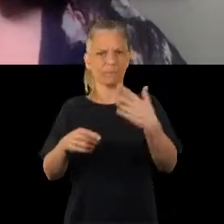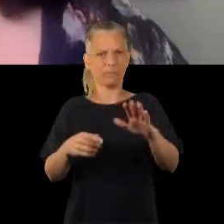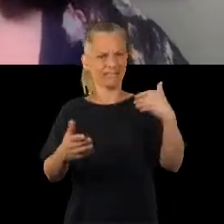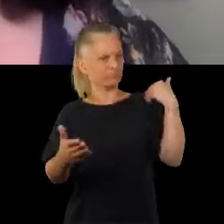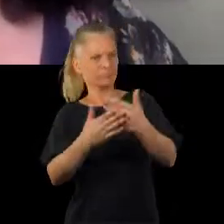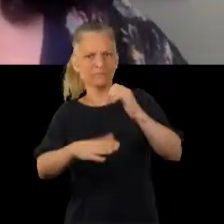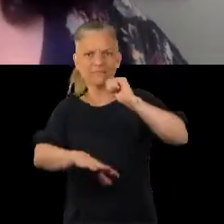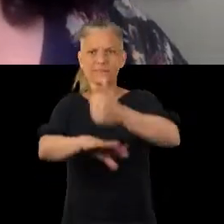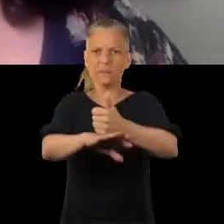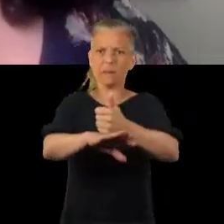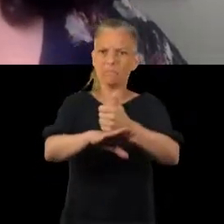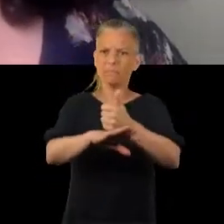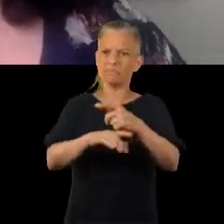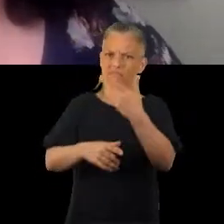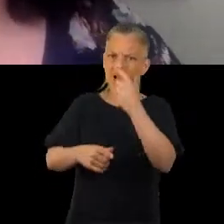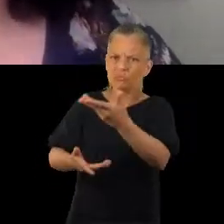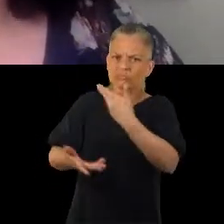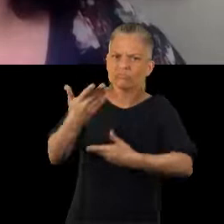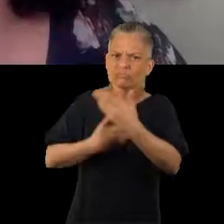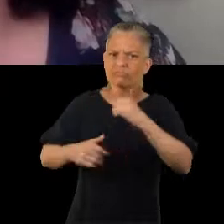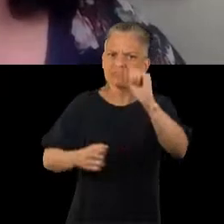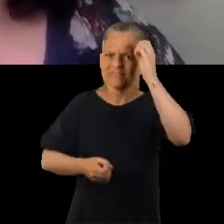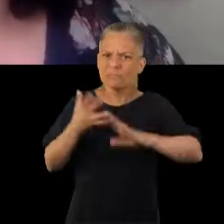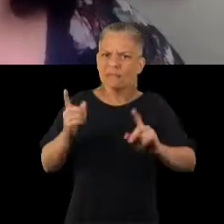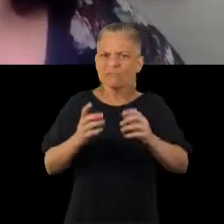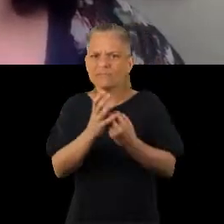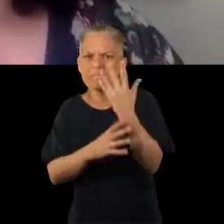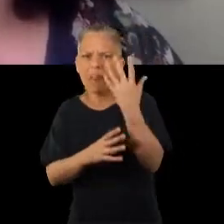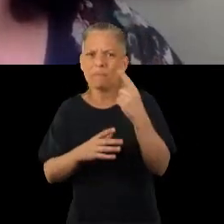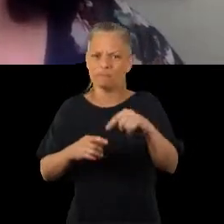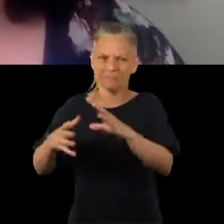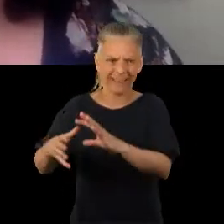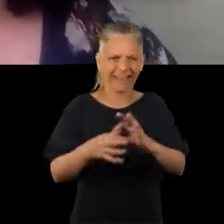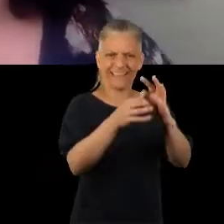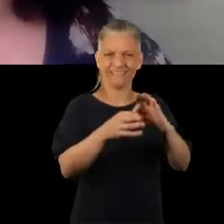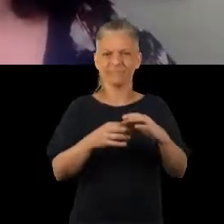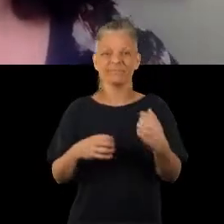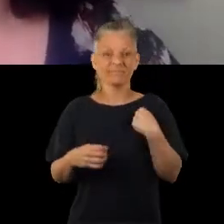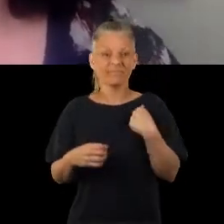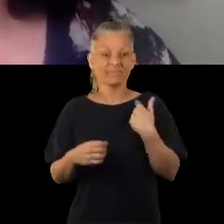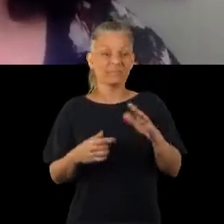Yeah, so I’ve been receiving psychiatric services since my teens. I had, like,